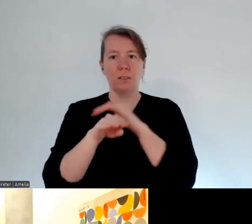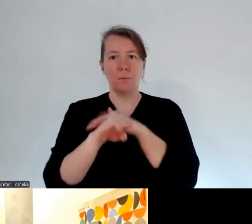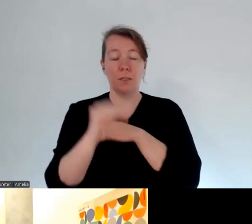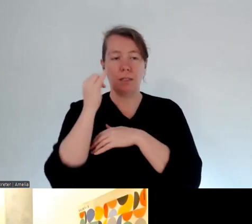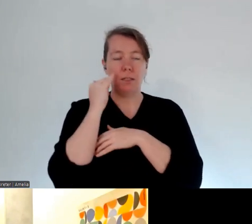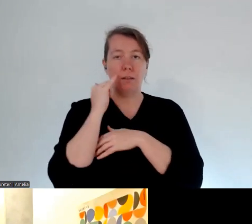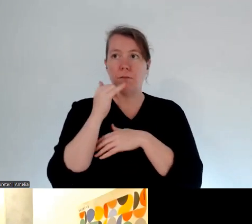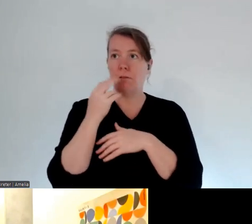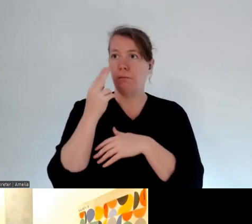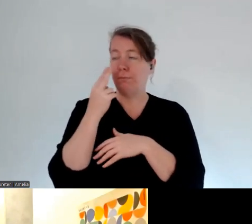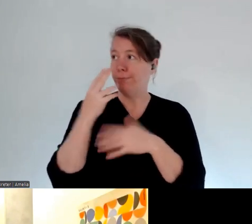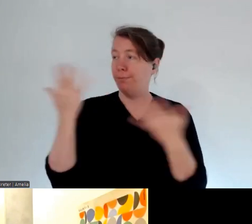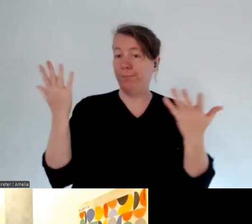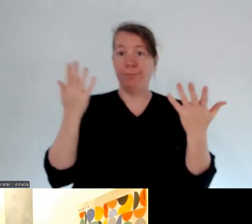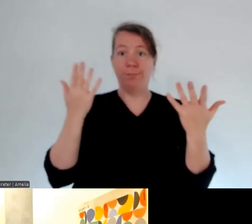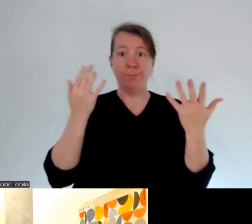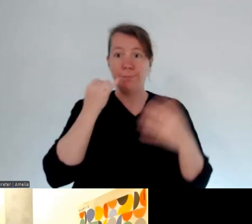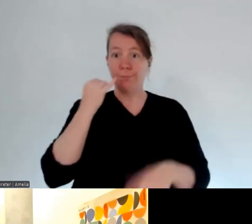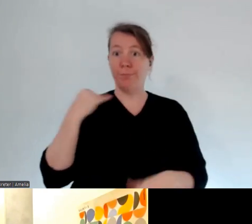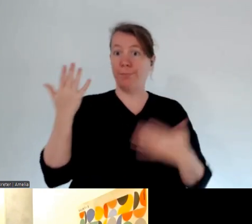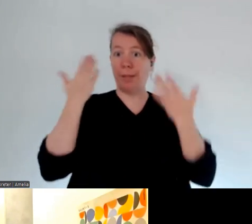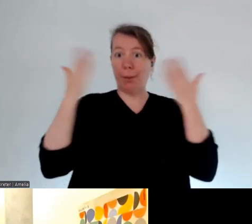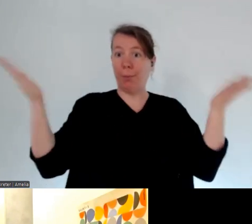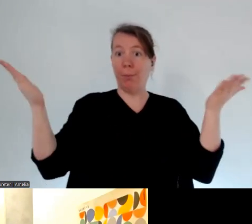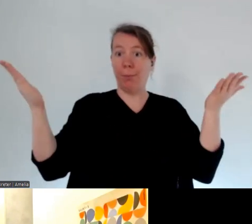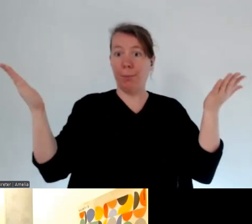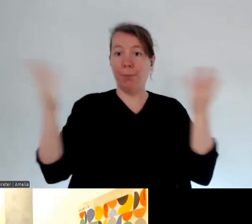um, like me, um, I really focus on those top seven things. So if they're using...